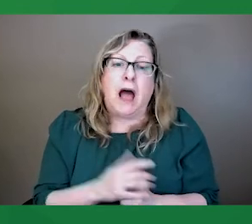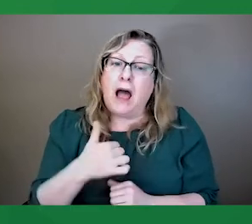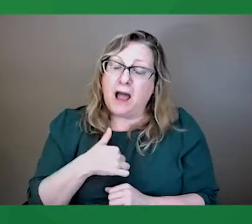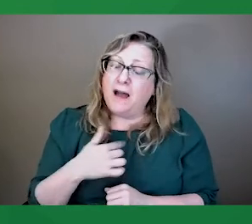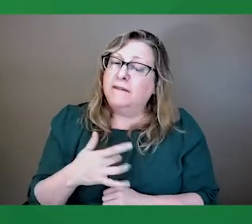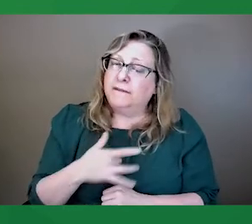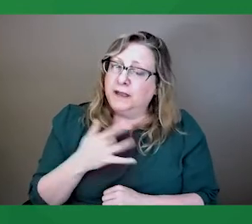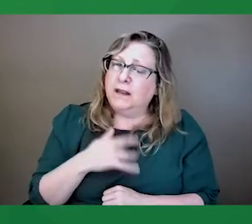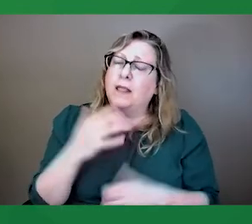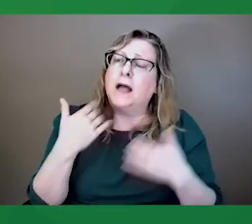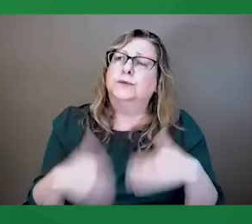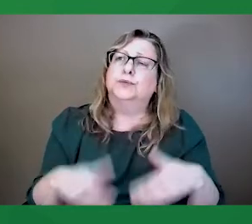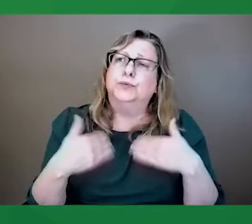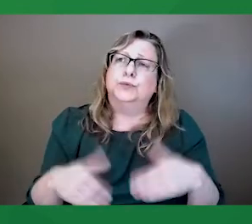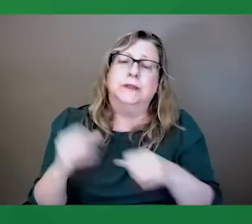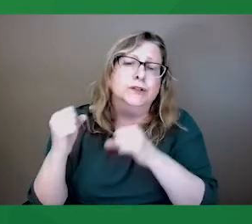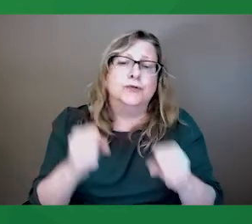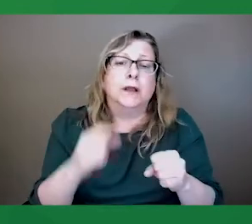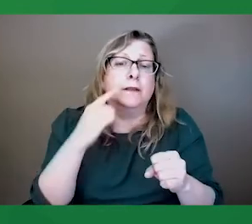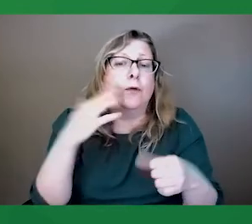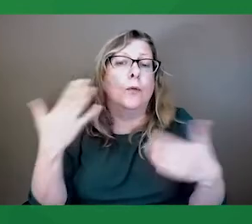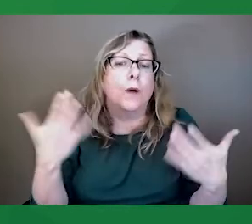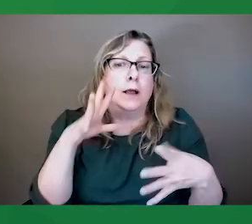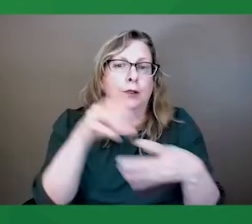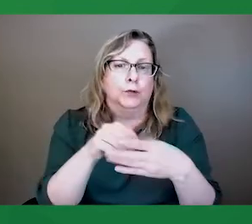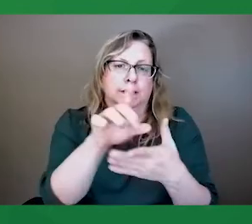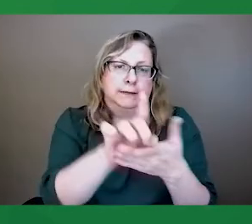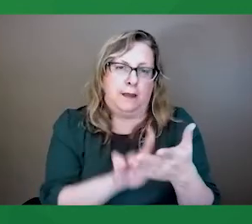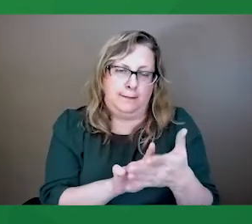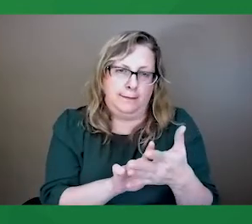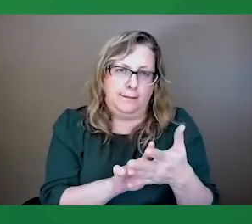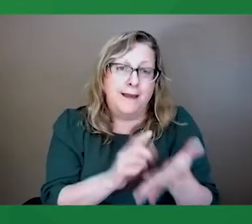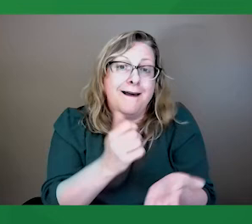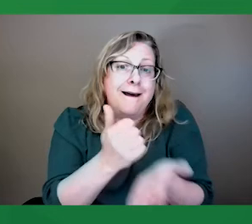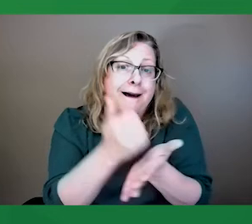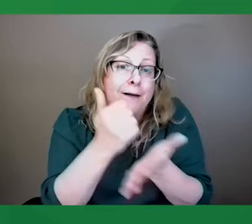of inclusive design and helping accessibility innovation go